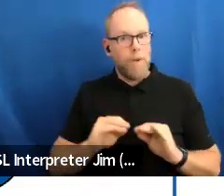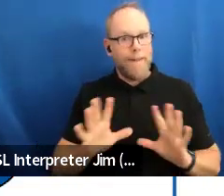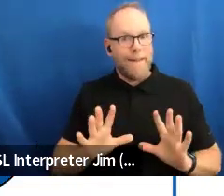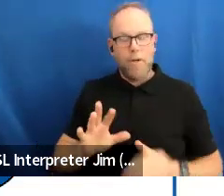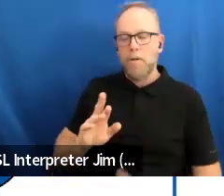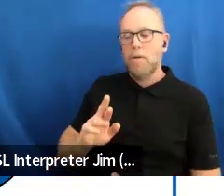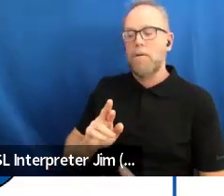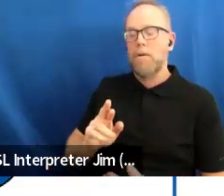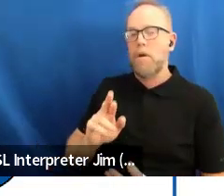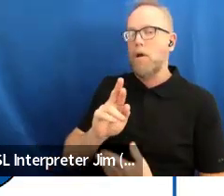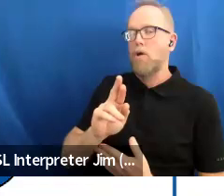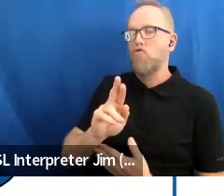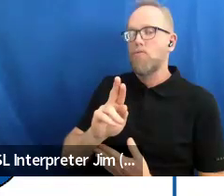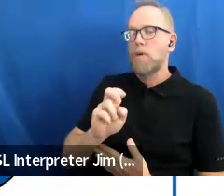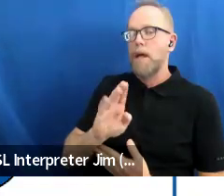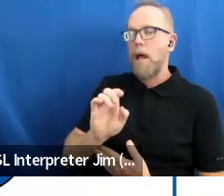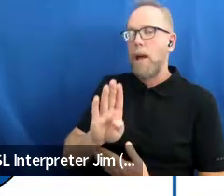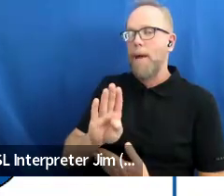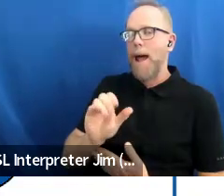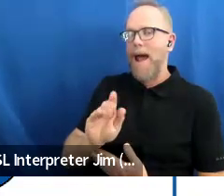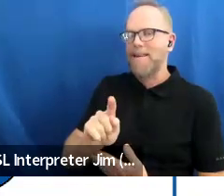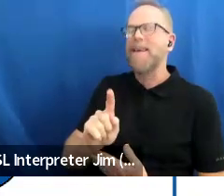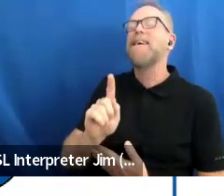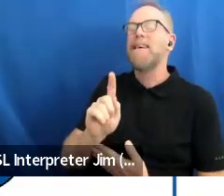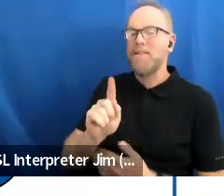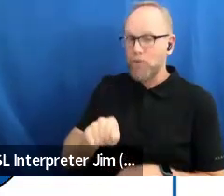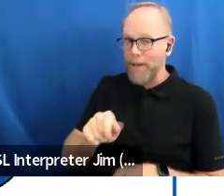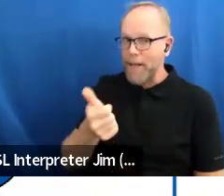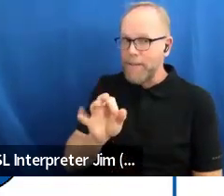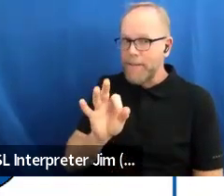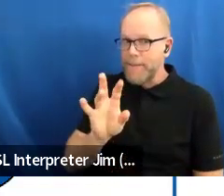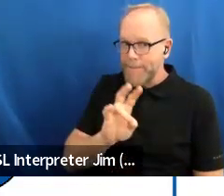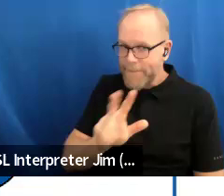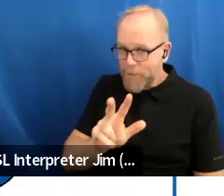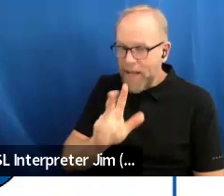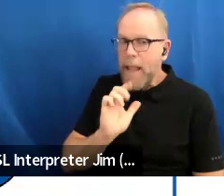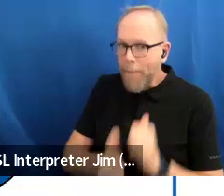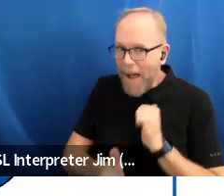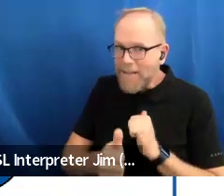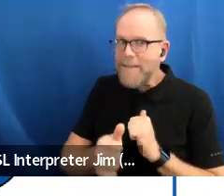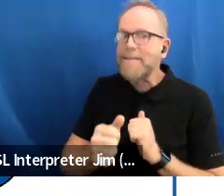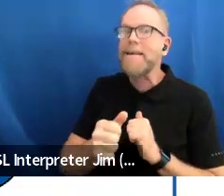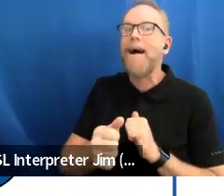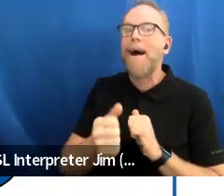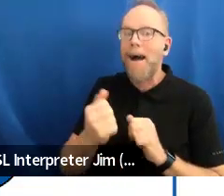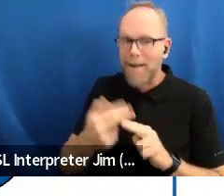was actually passed as a law in 1973. But the regulations that actually tell